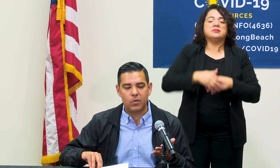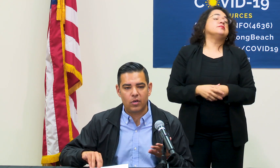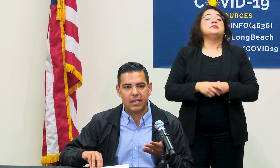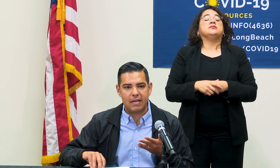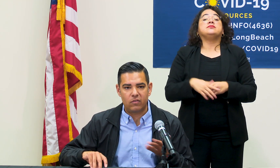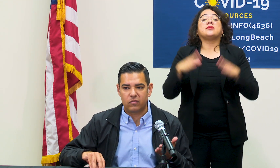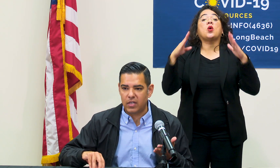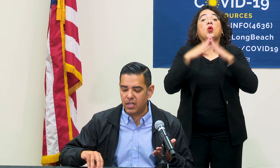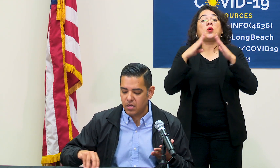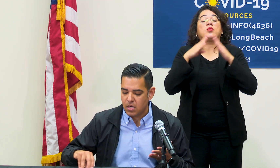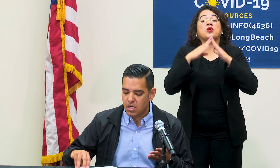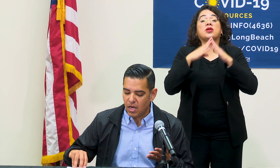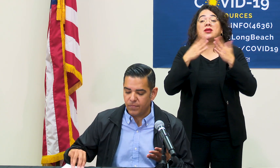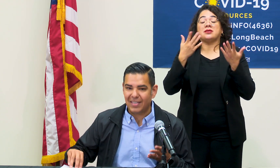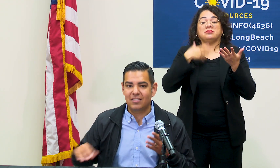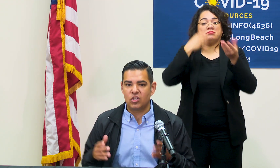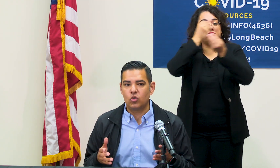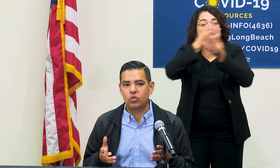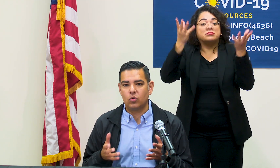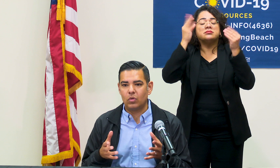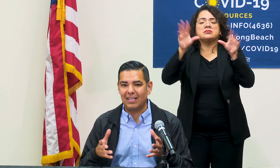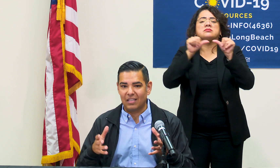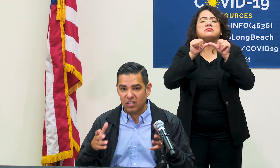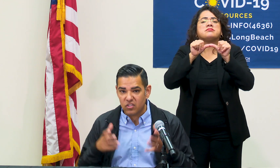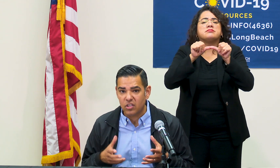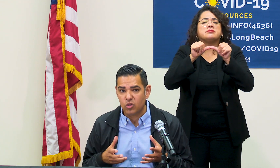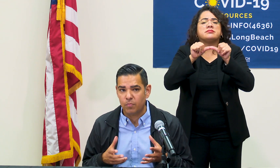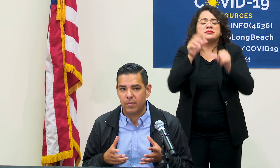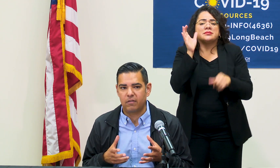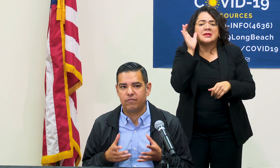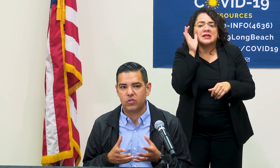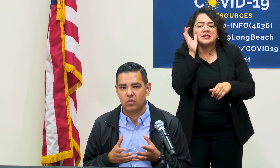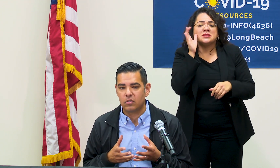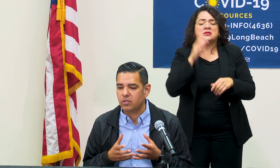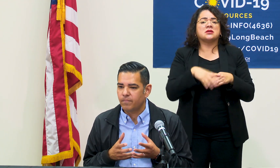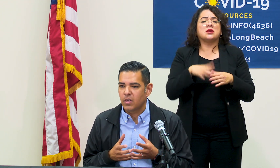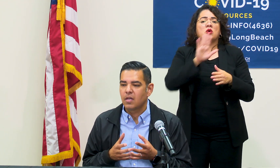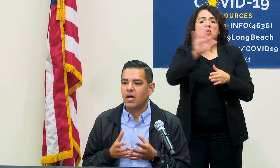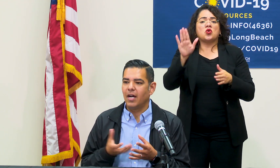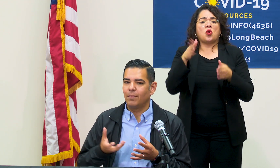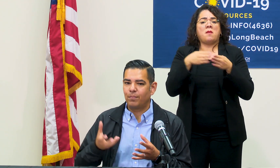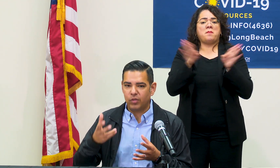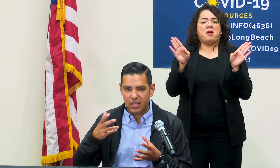community and the City to continue to listen to public officials please